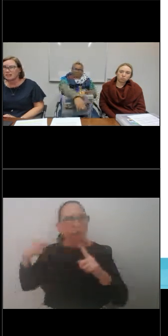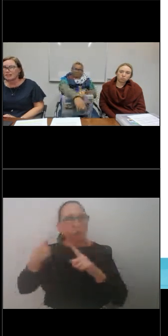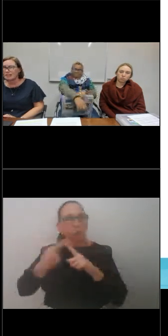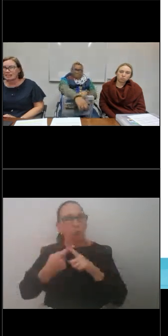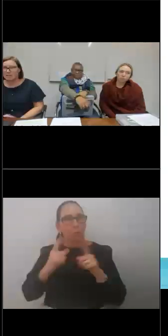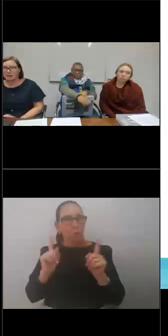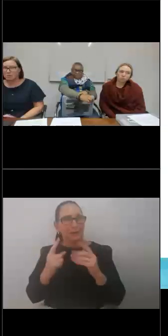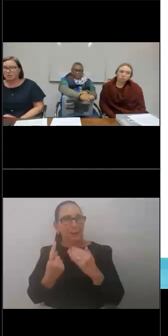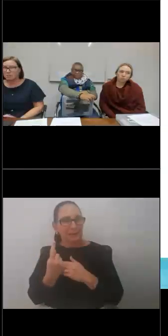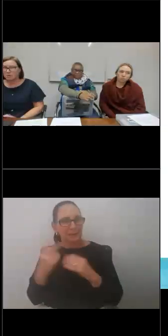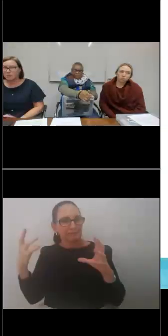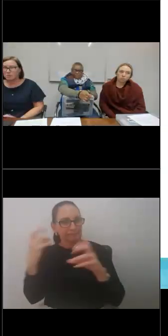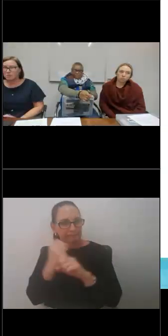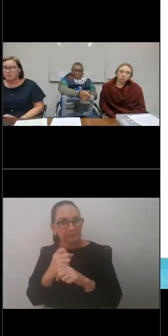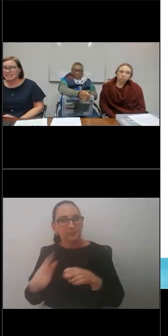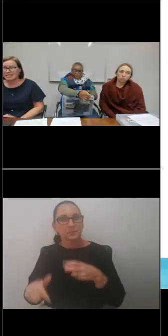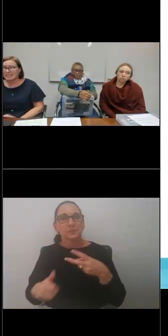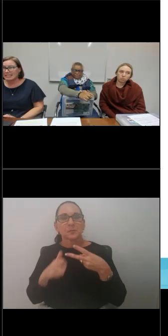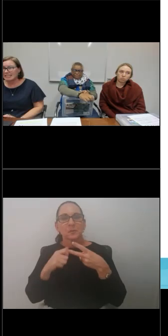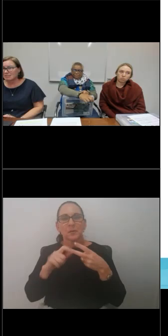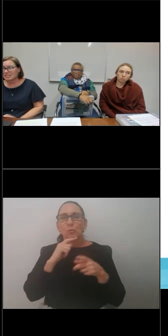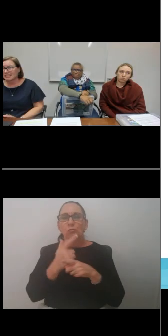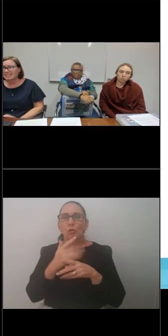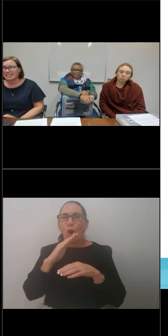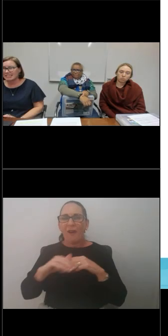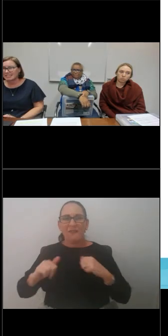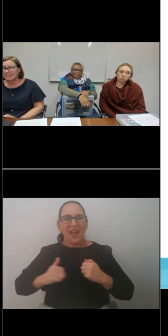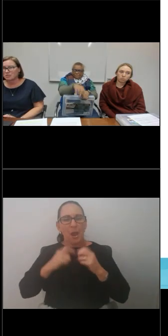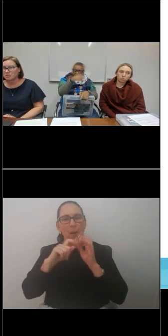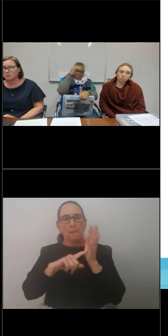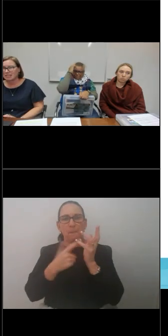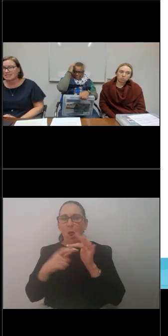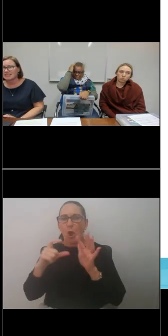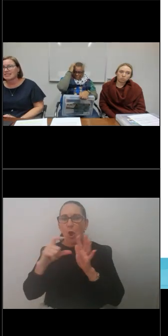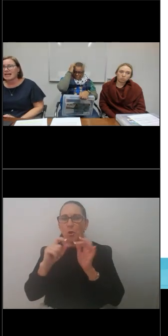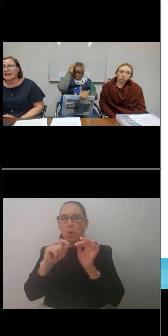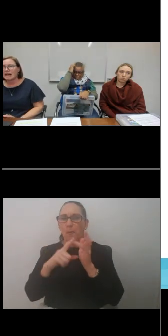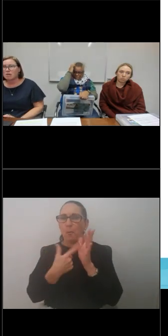detail about what Blurred Borders Queensland is what's actually is in the toolkit um we'll have